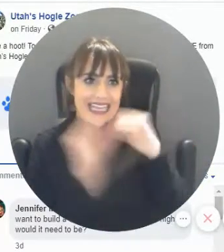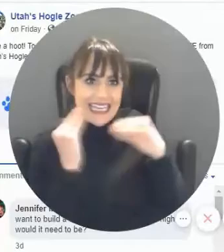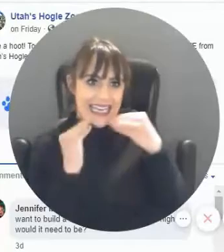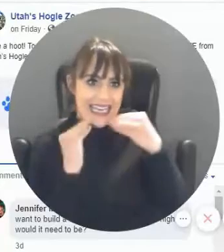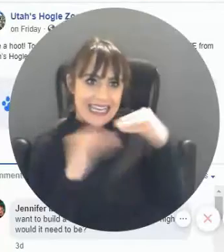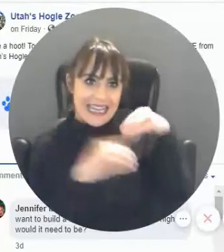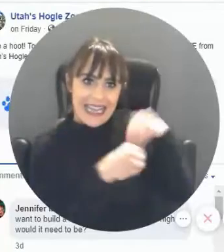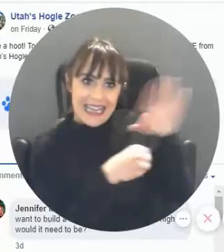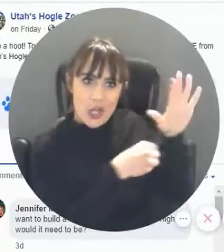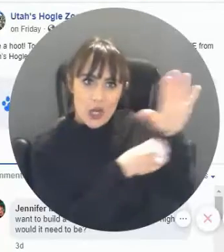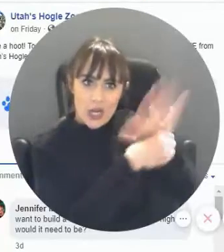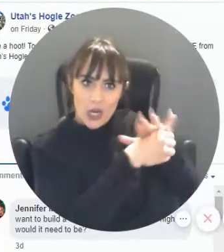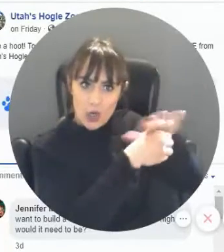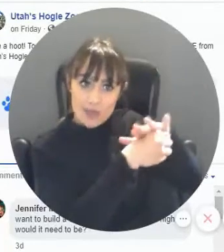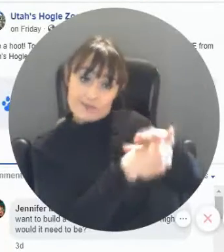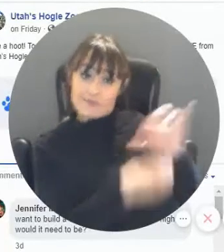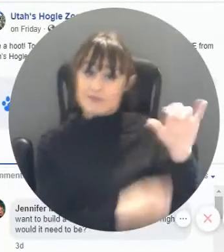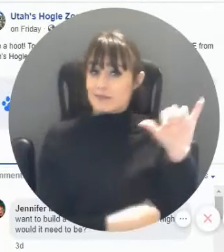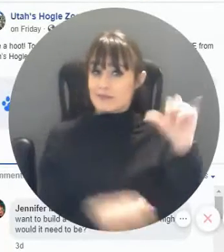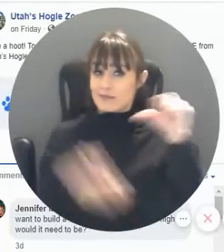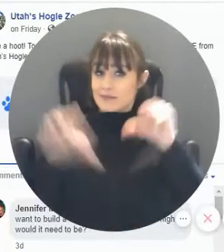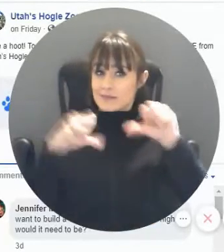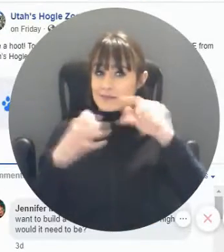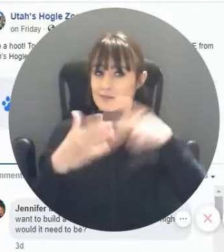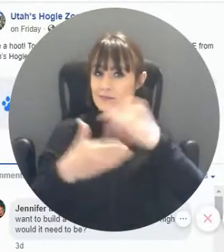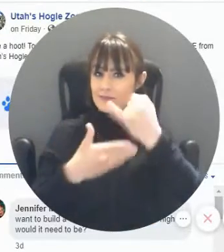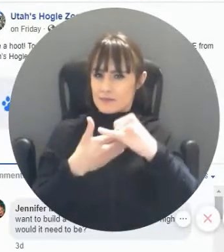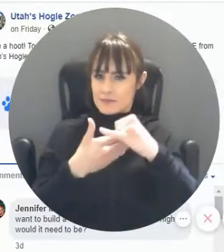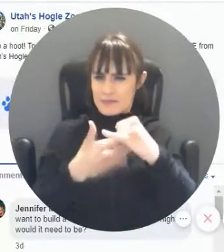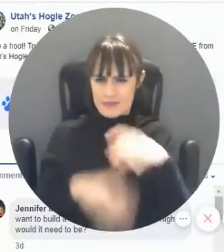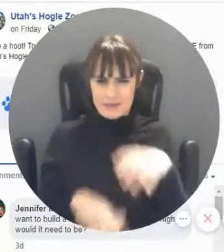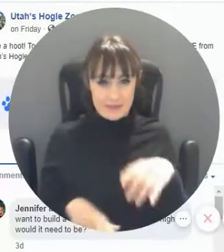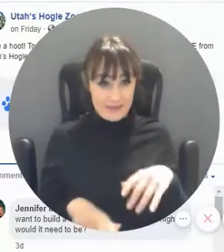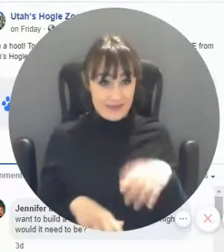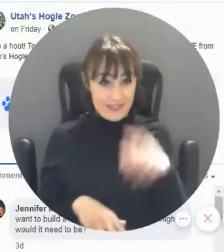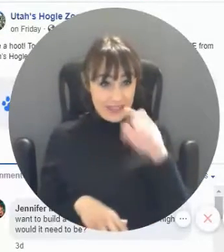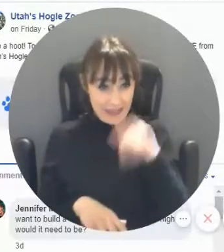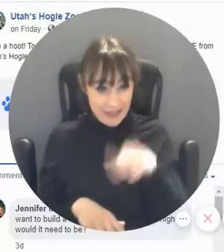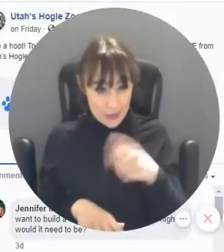This one's actually a little bit harder to determine what's in it because it's a little bit wetter.